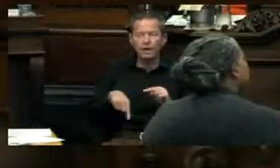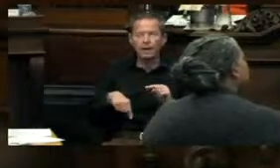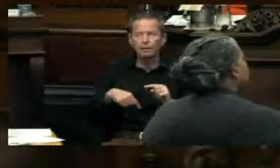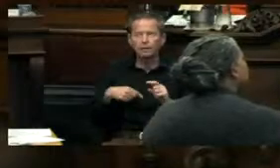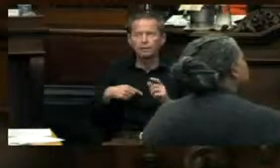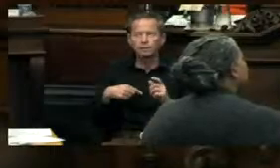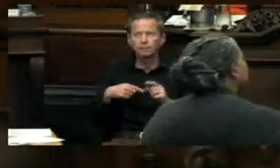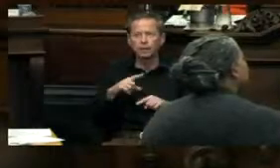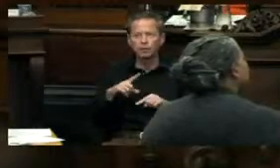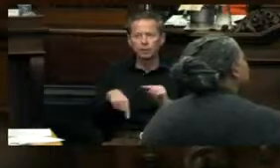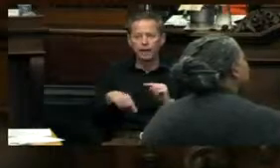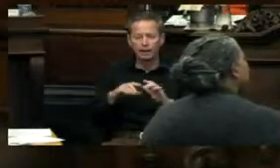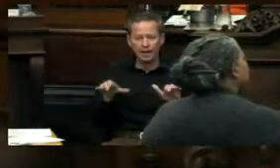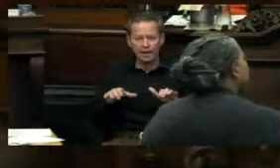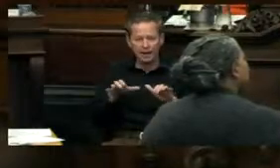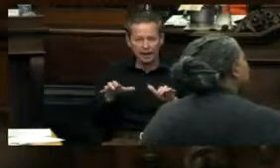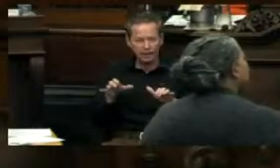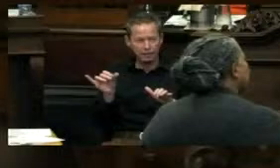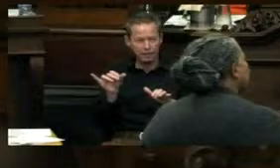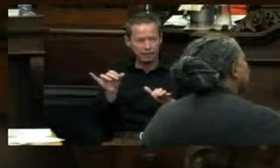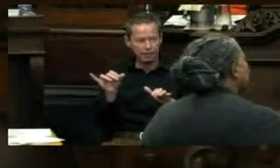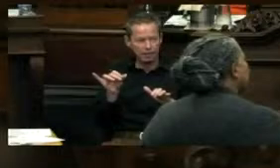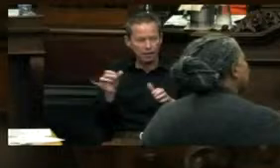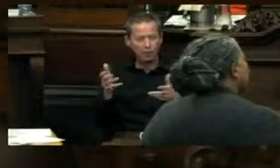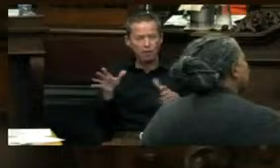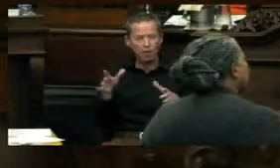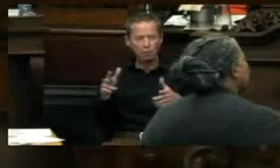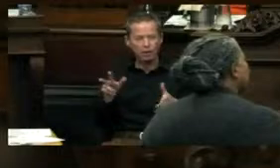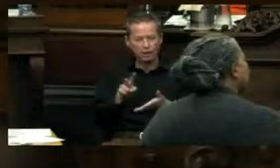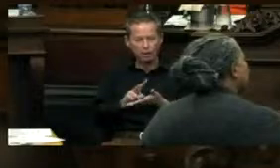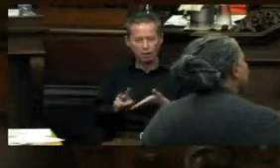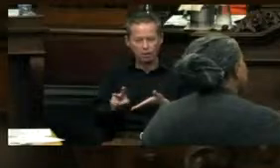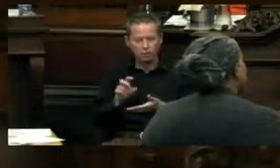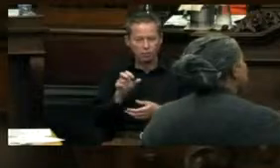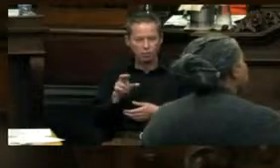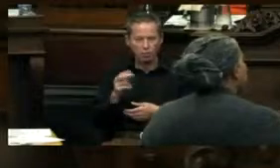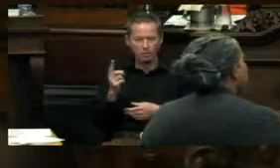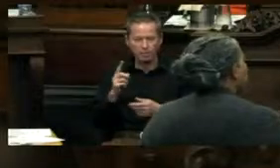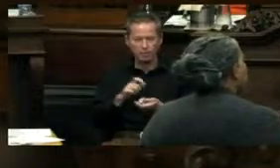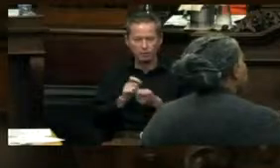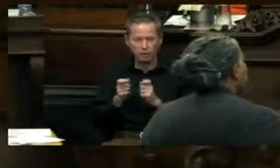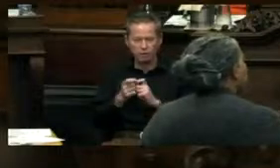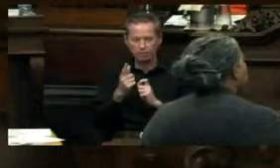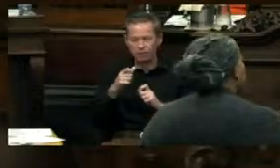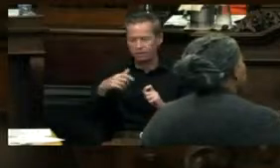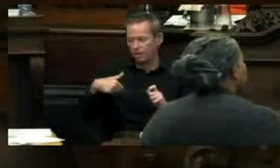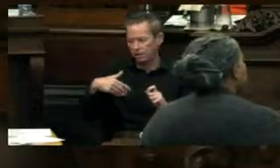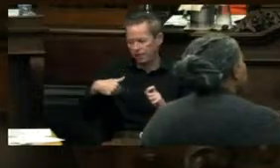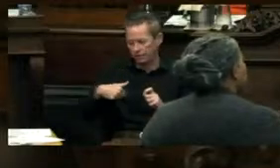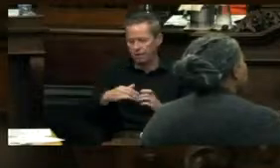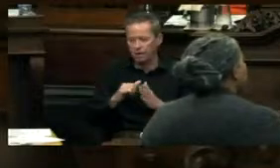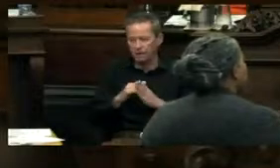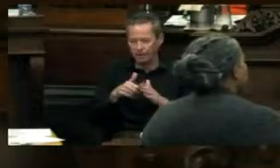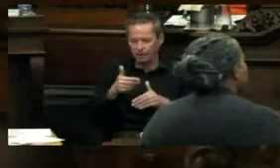lost some things in court concerning the police accountability. But we can't we